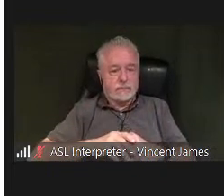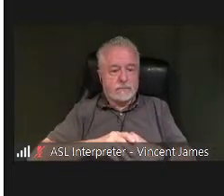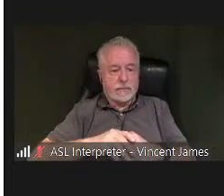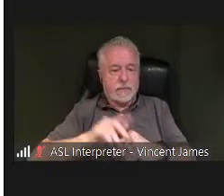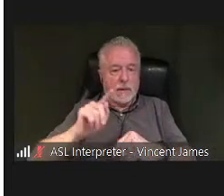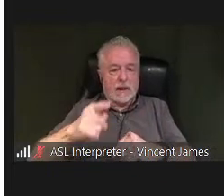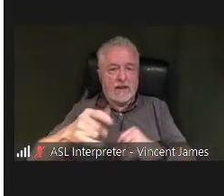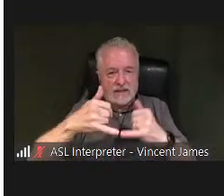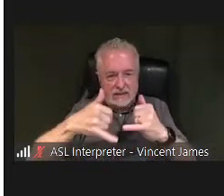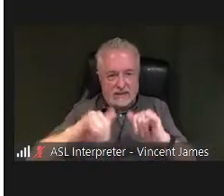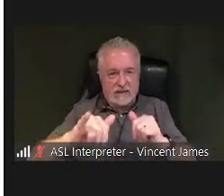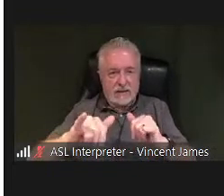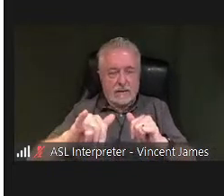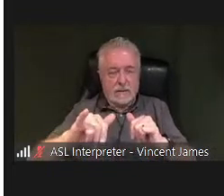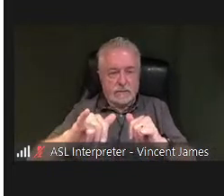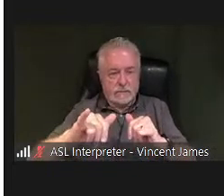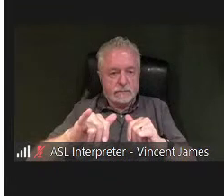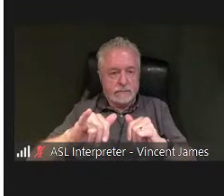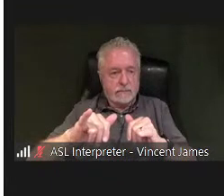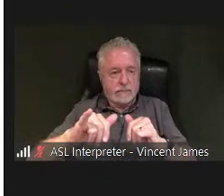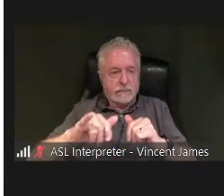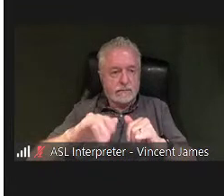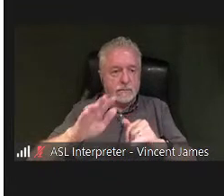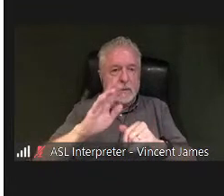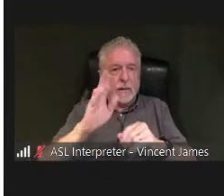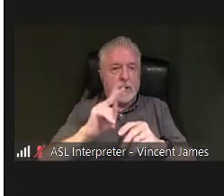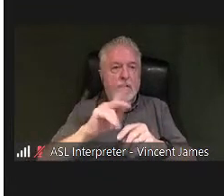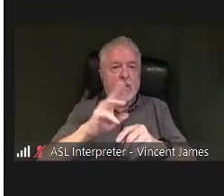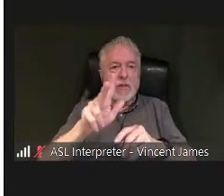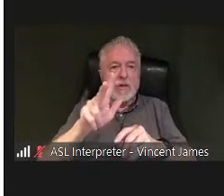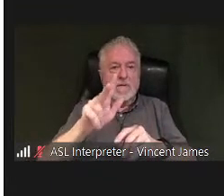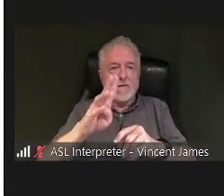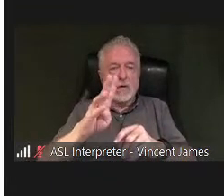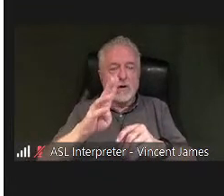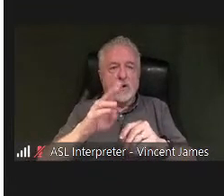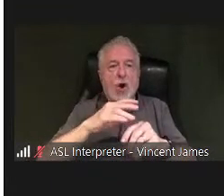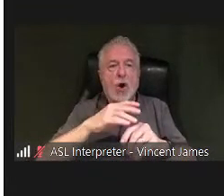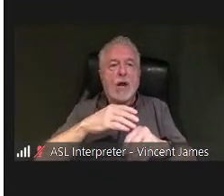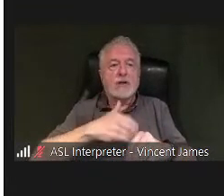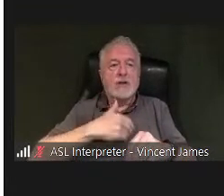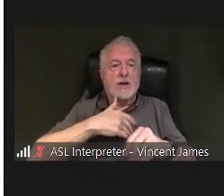There's still a breach of people are 30, four and younger who have not been fully